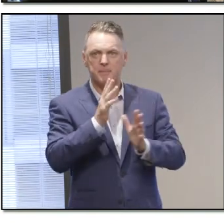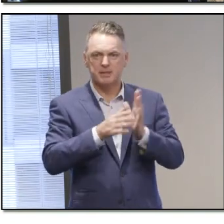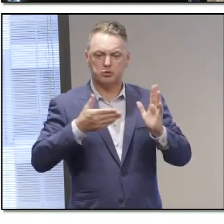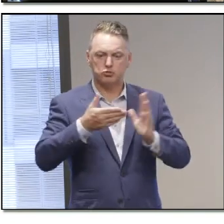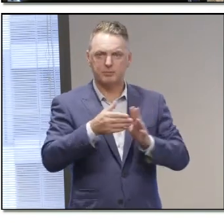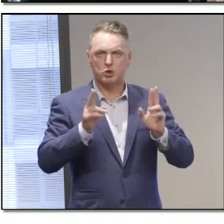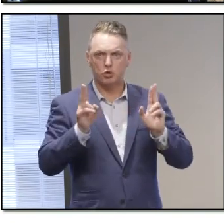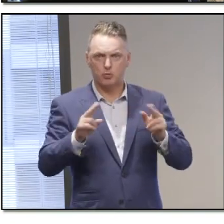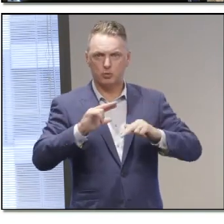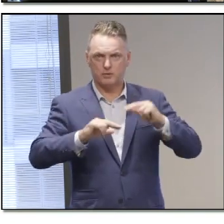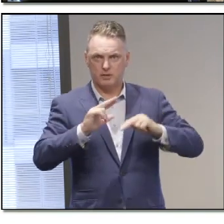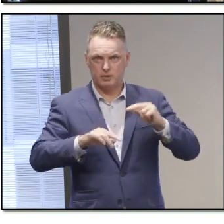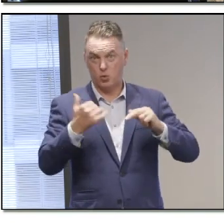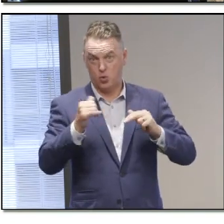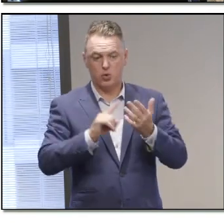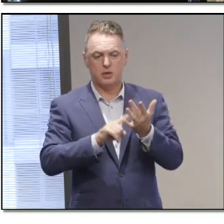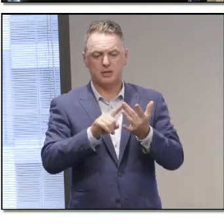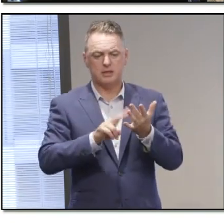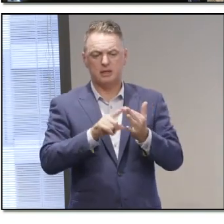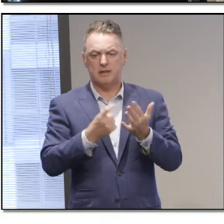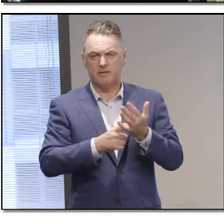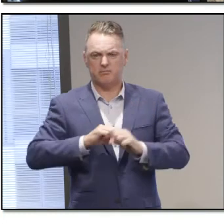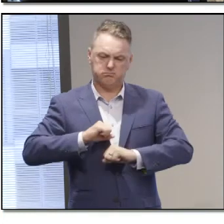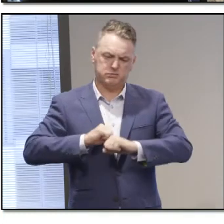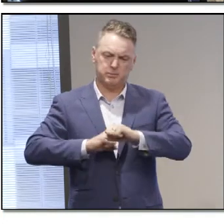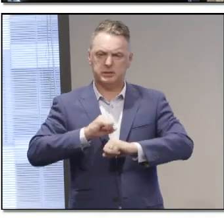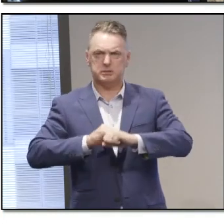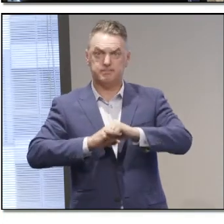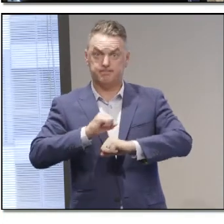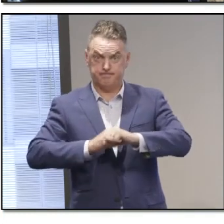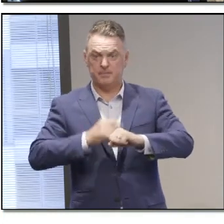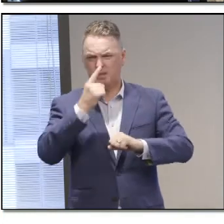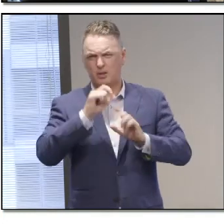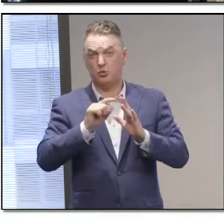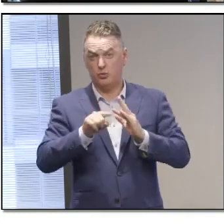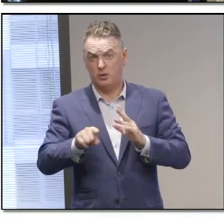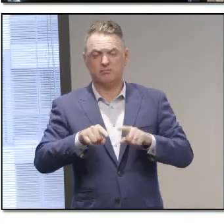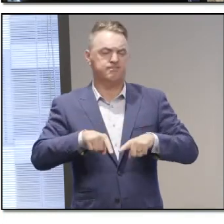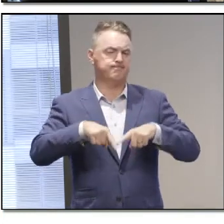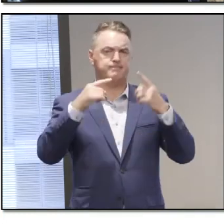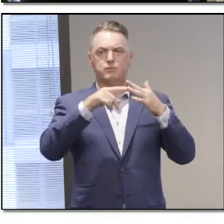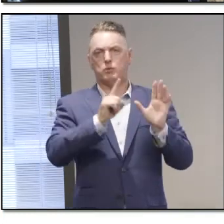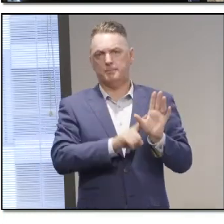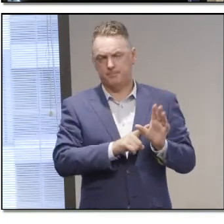and the balance of lipid metabolism, and it can do this in a number of different ways. It can do it